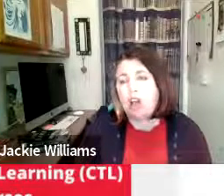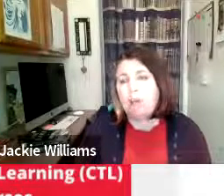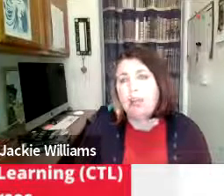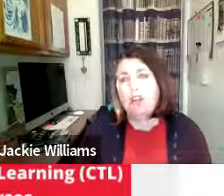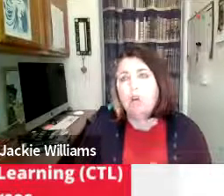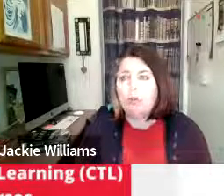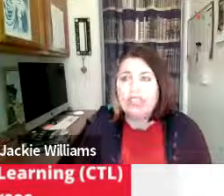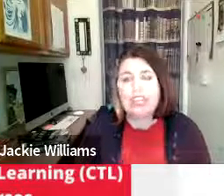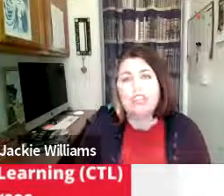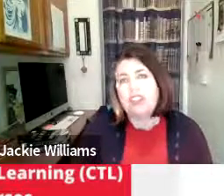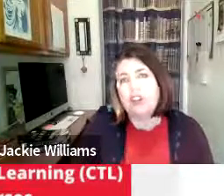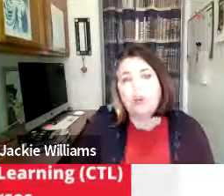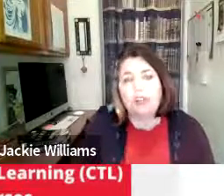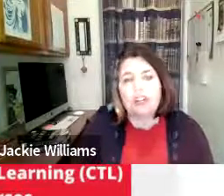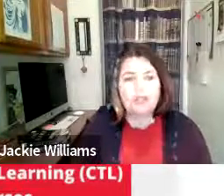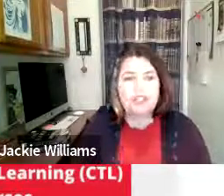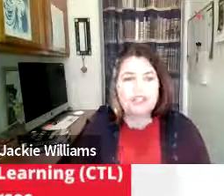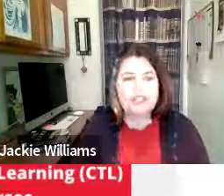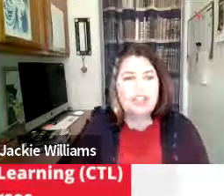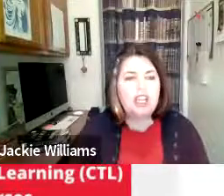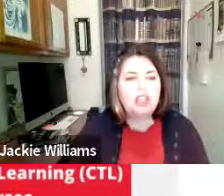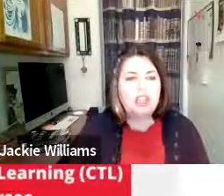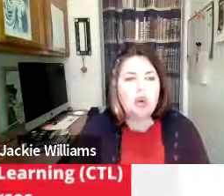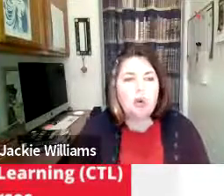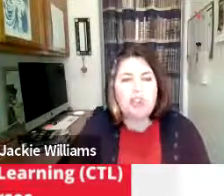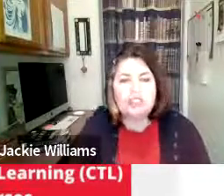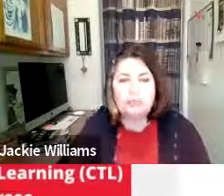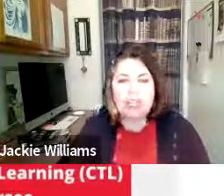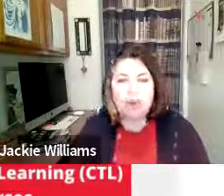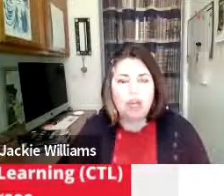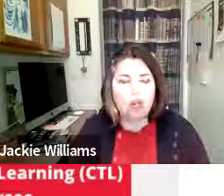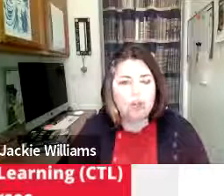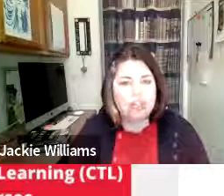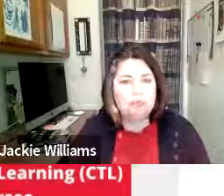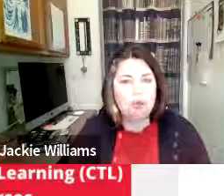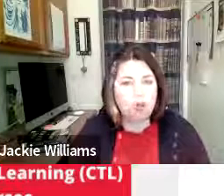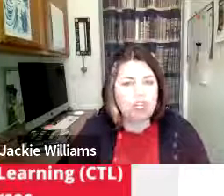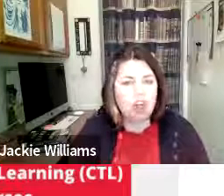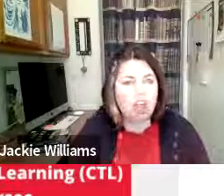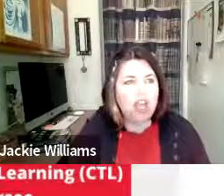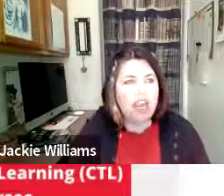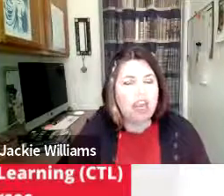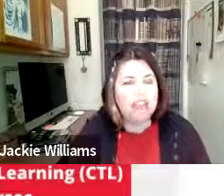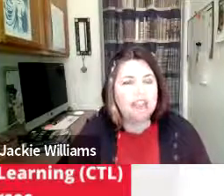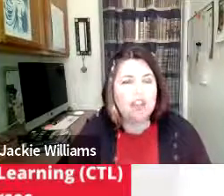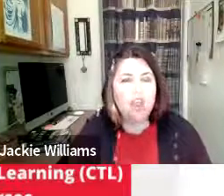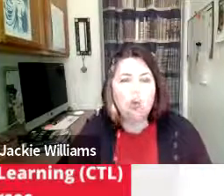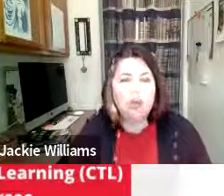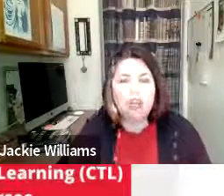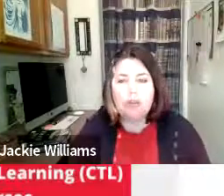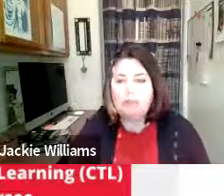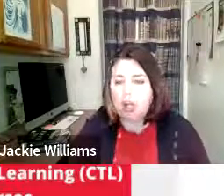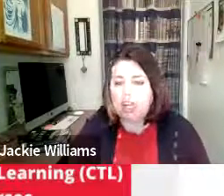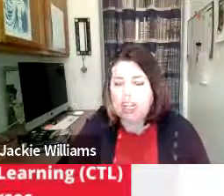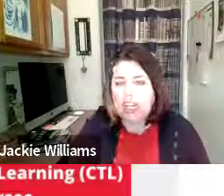topic related to their career interests. So that's something that we are going to be working on. And we are going to be marketing,